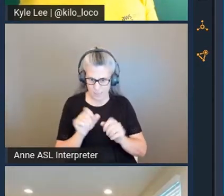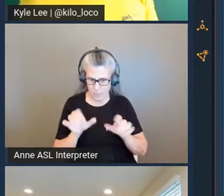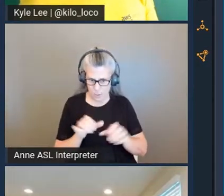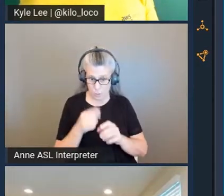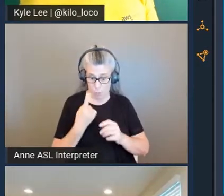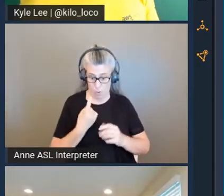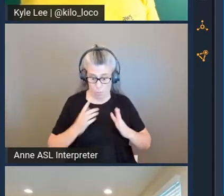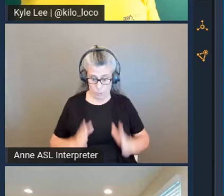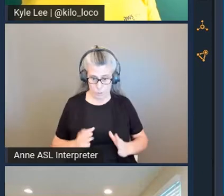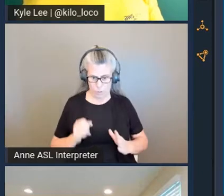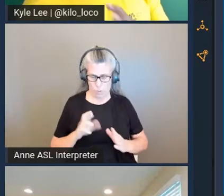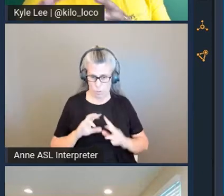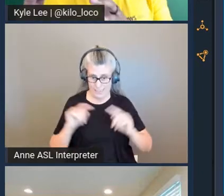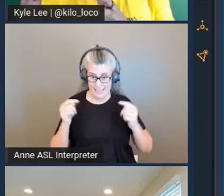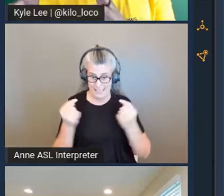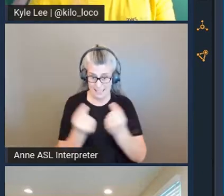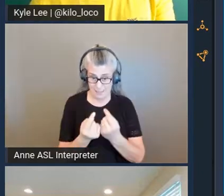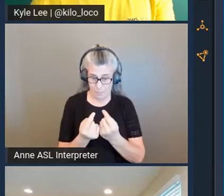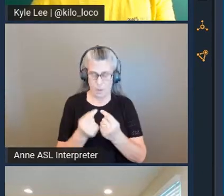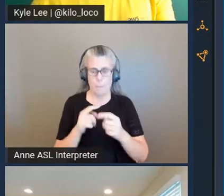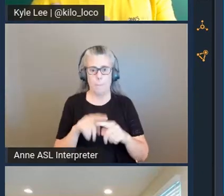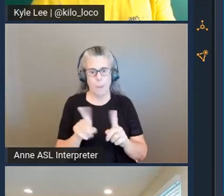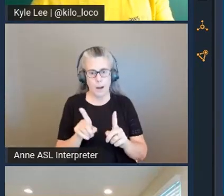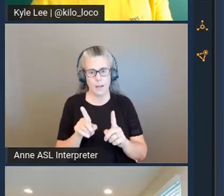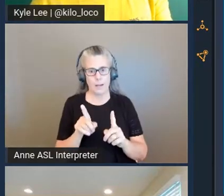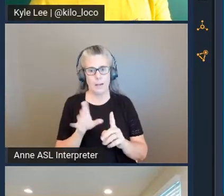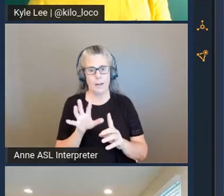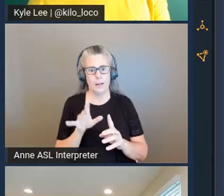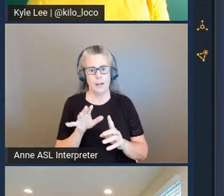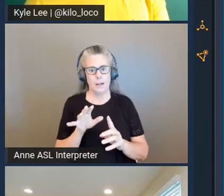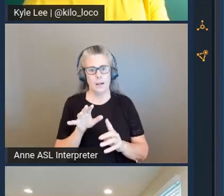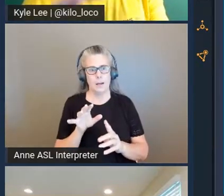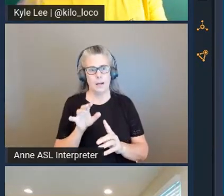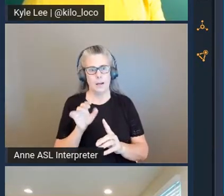but like they are possibly working on several